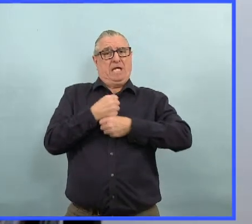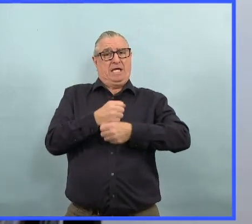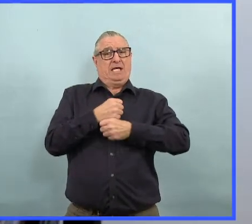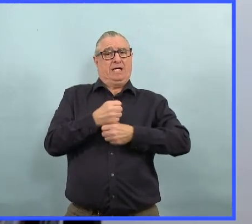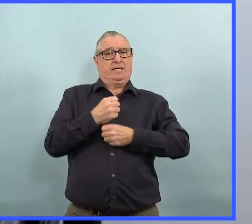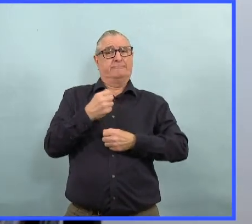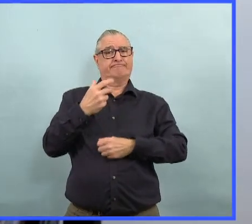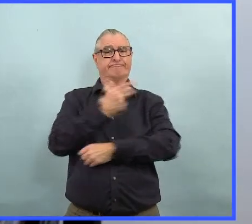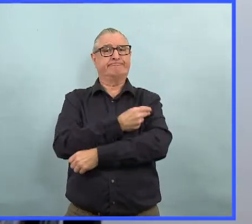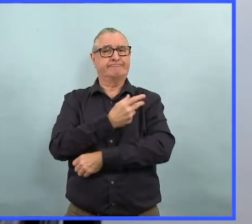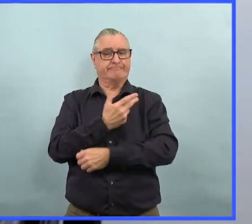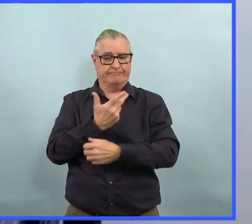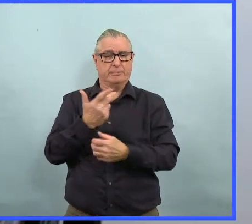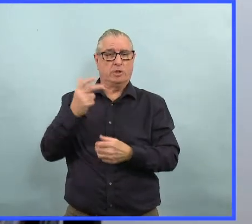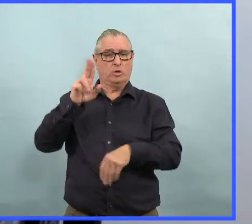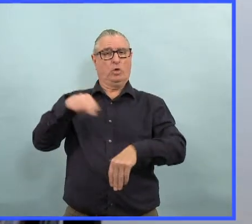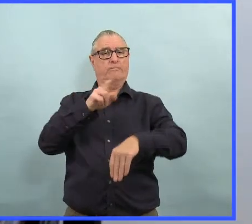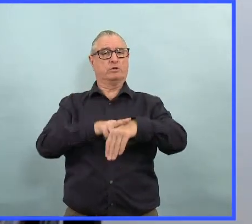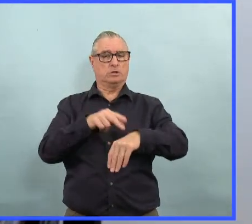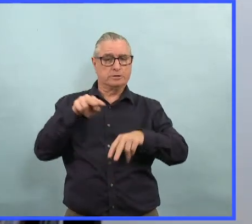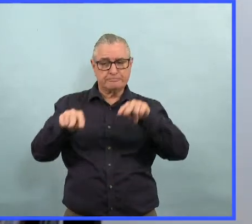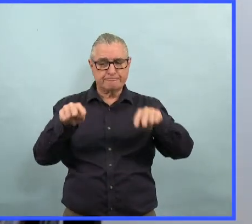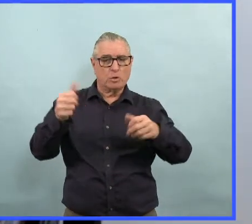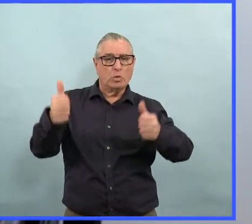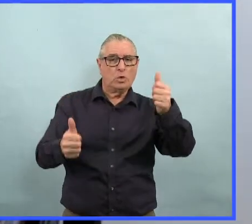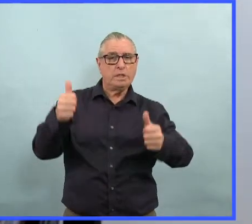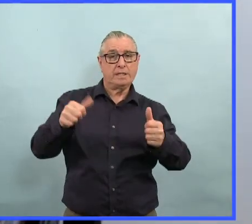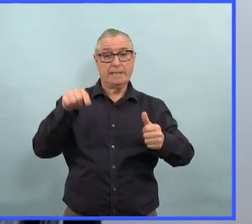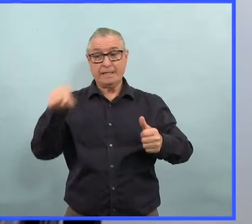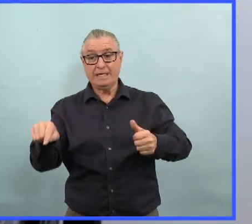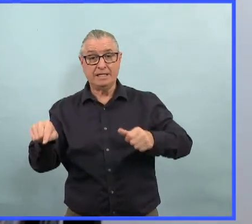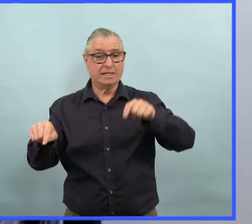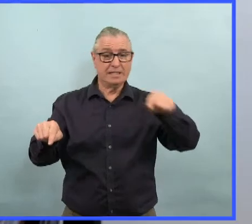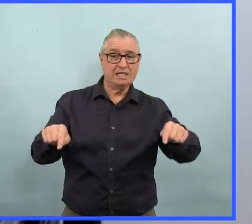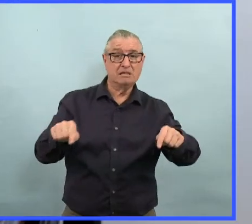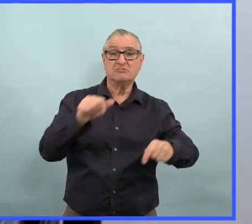can target that don't change very much from variant to variant and i know that that work